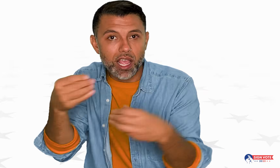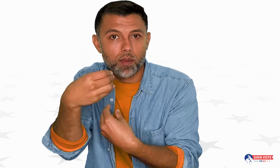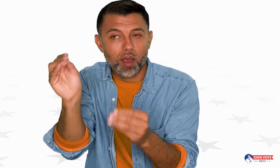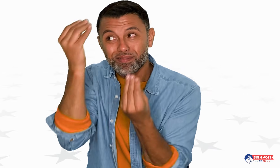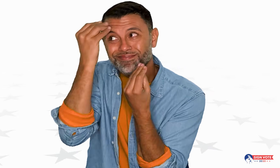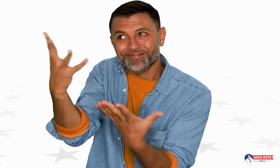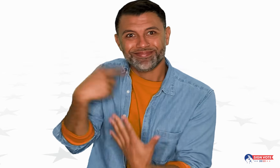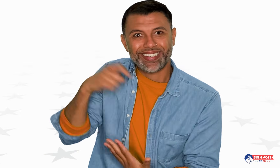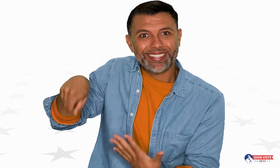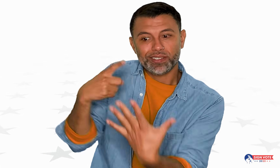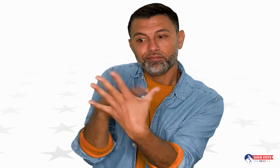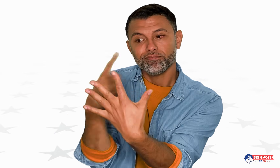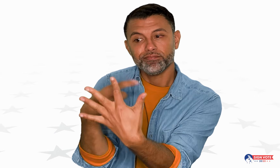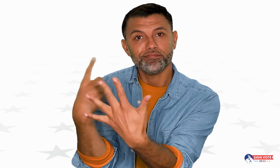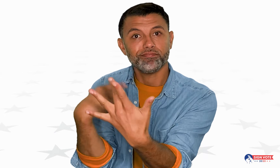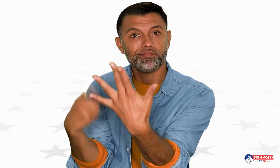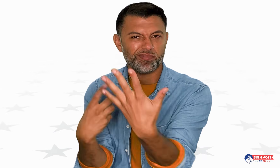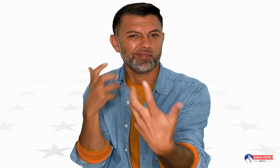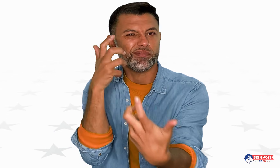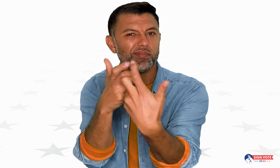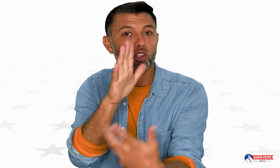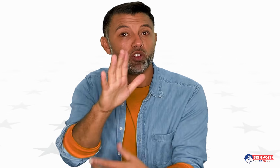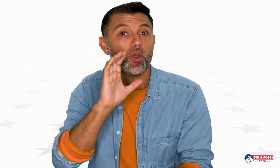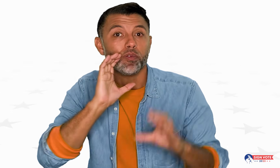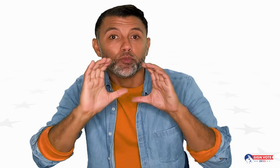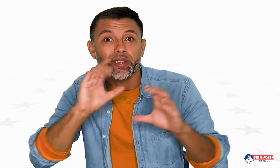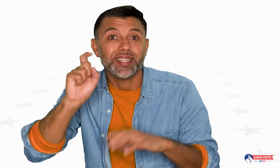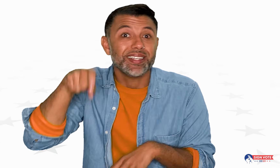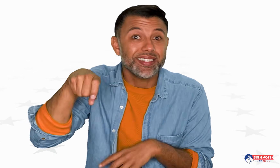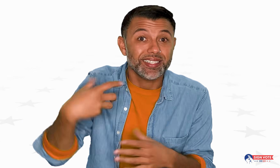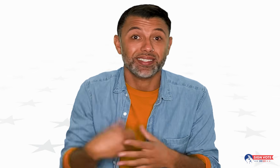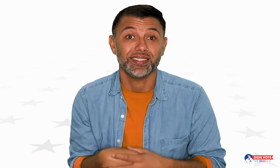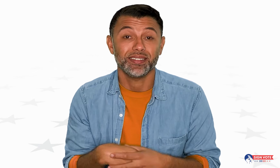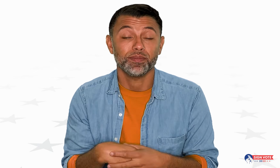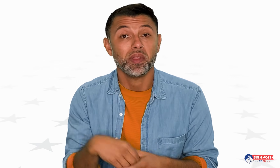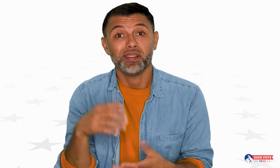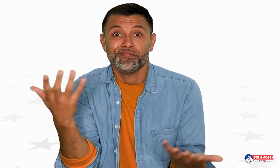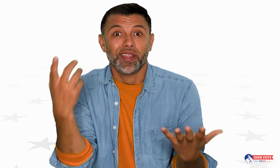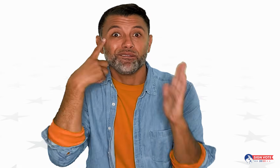contact that same SOS office and let them know your accessibility and communication needs.